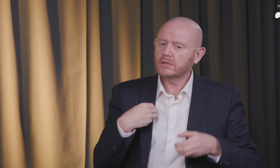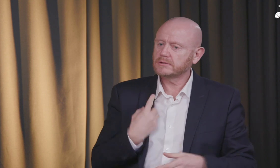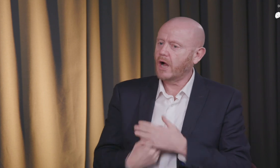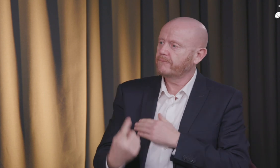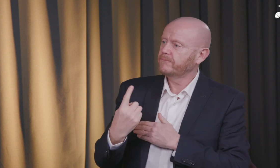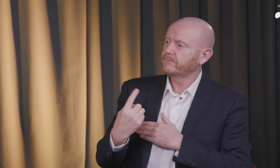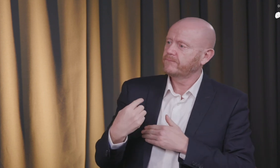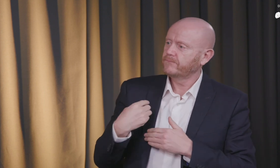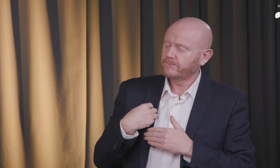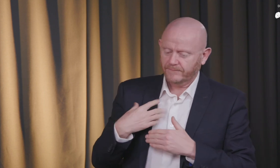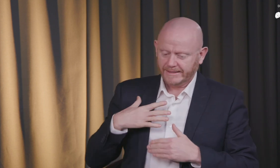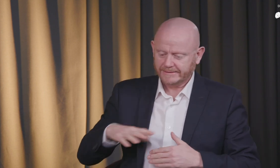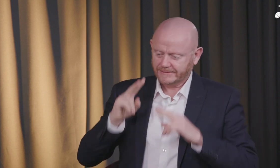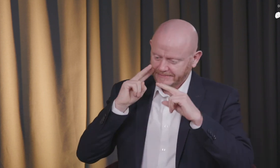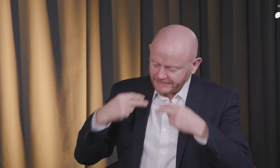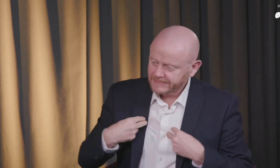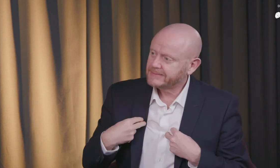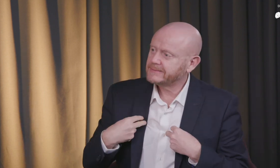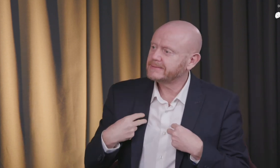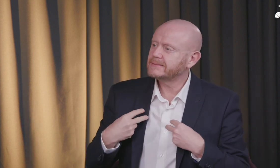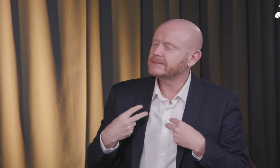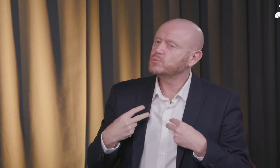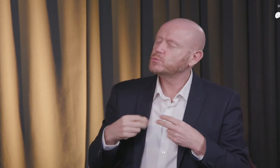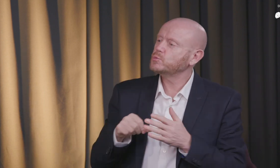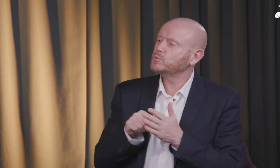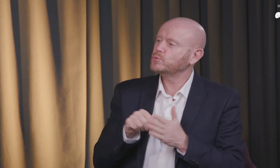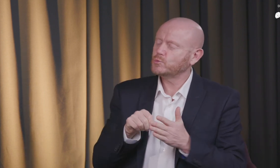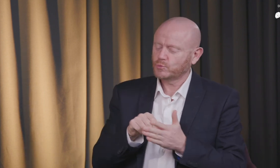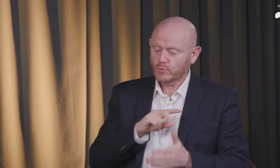I do everything on my own. so self-reflection is hard.